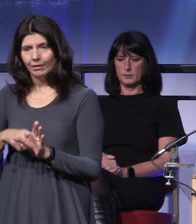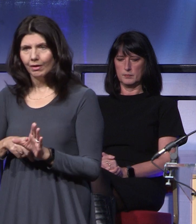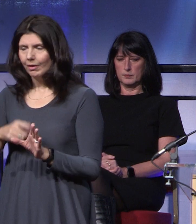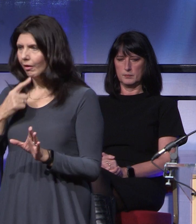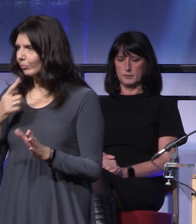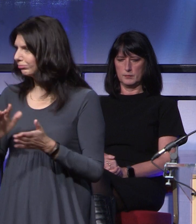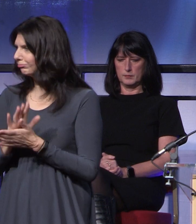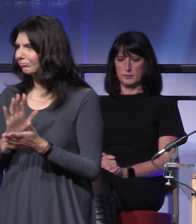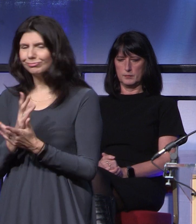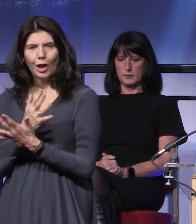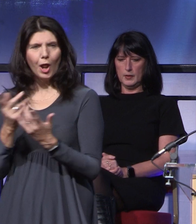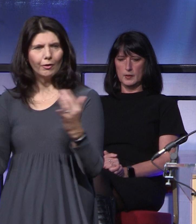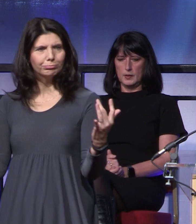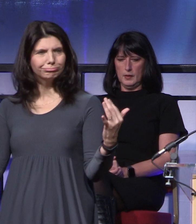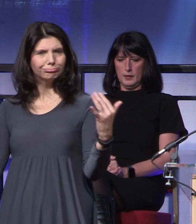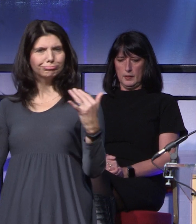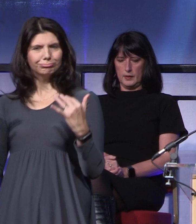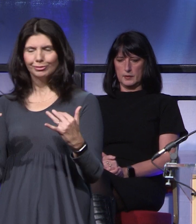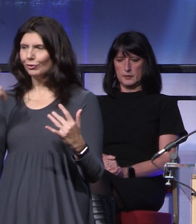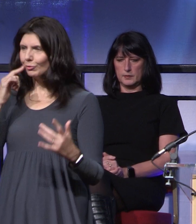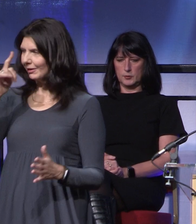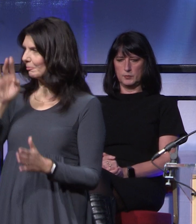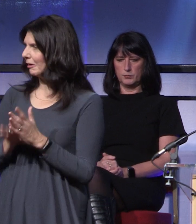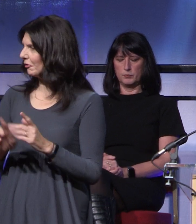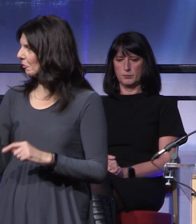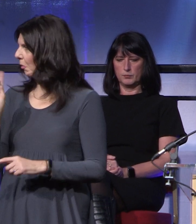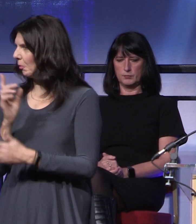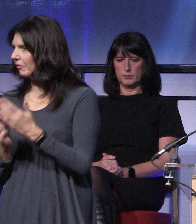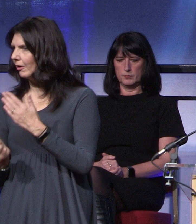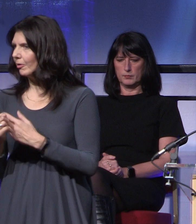many of you have been able to come and to experience this wonderful setting I